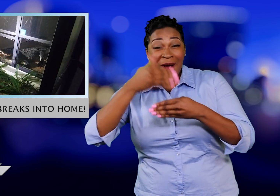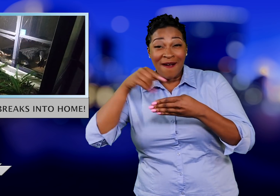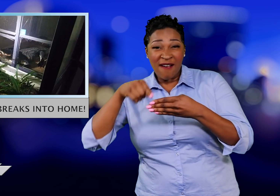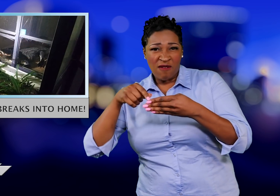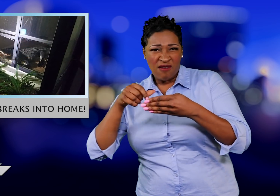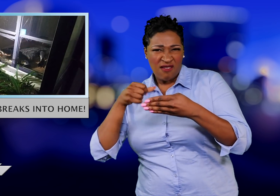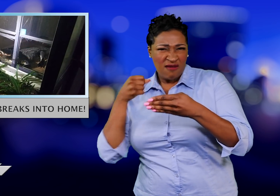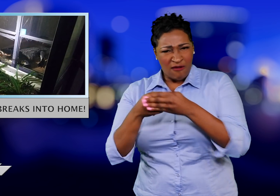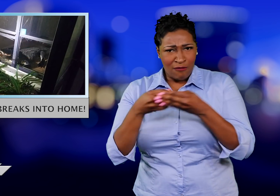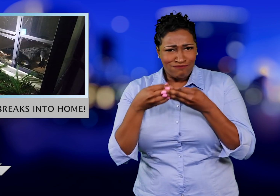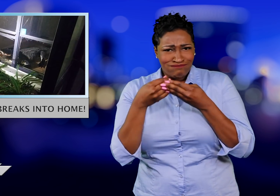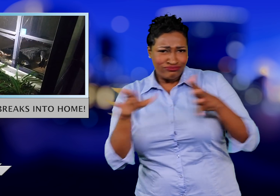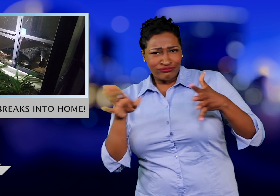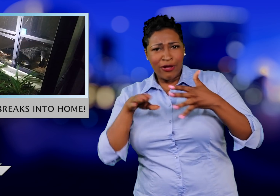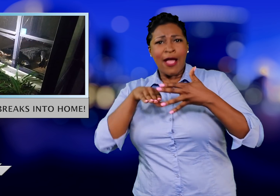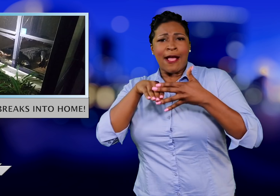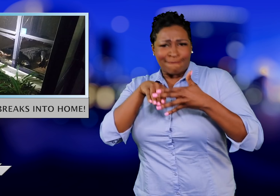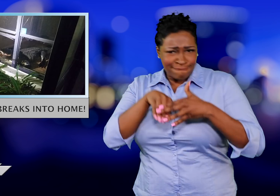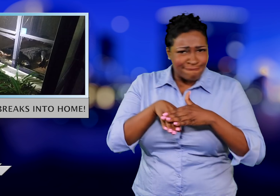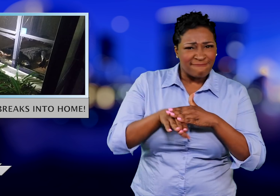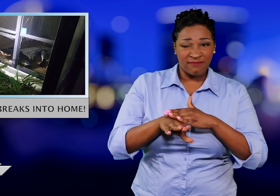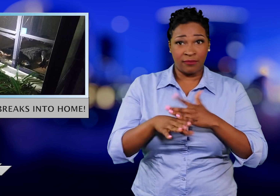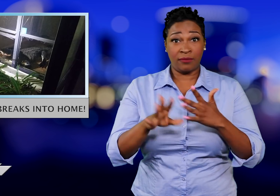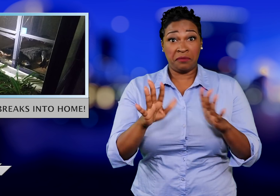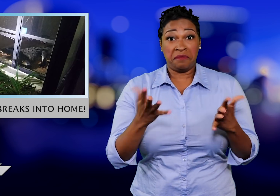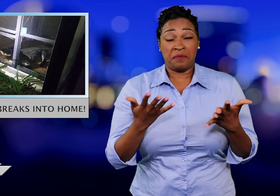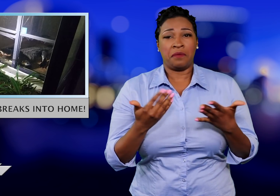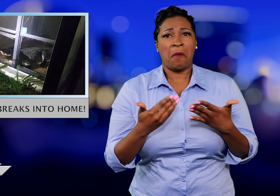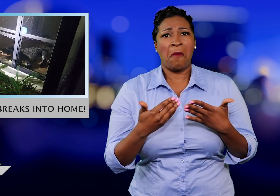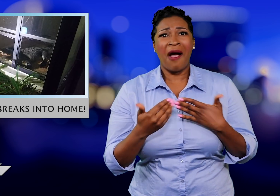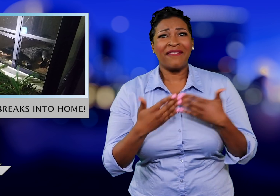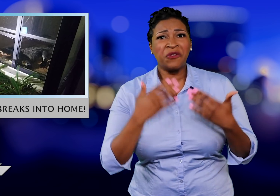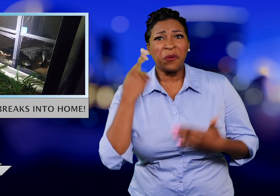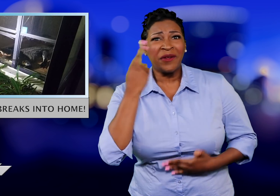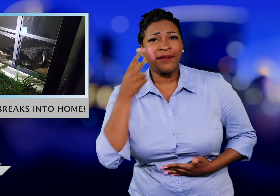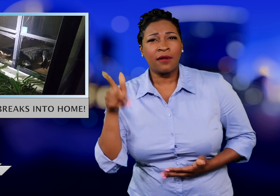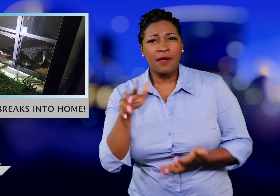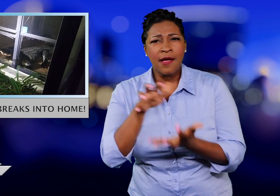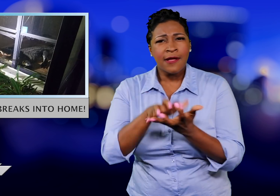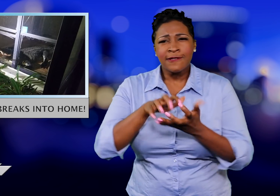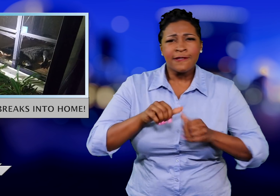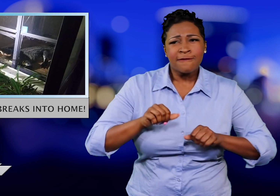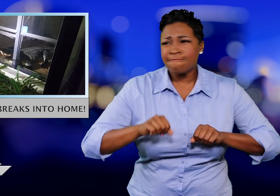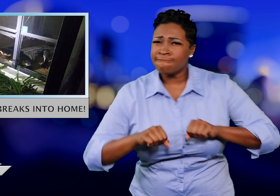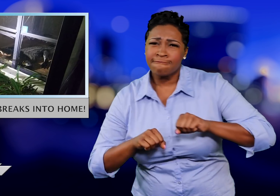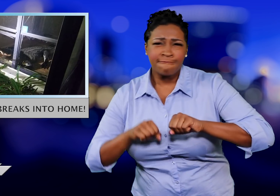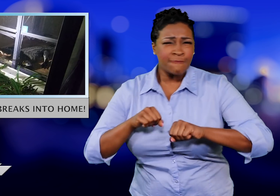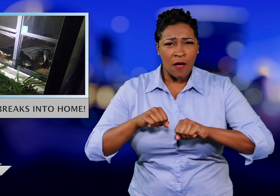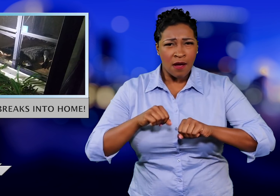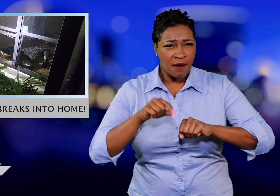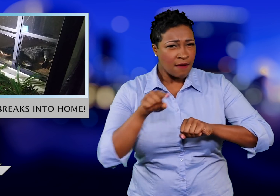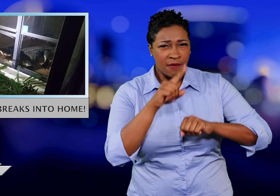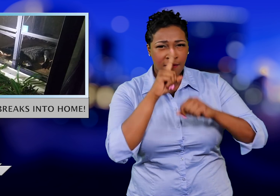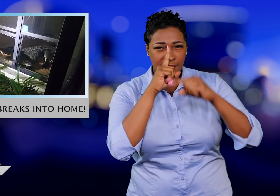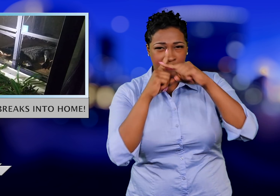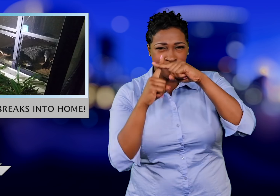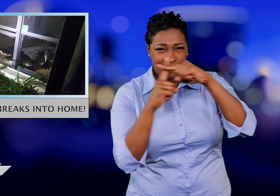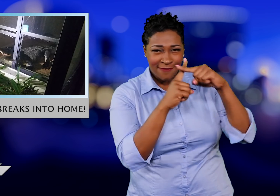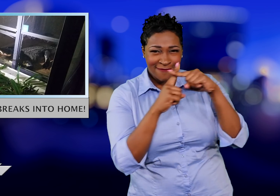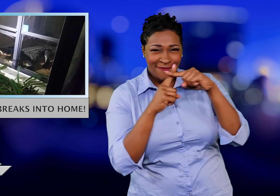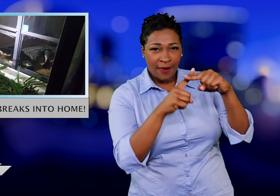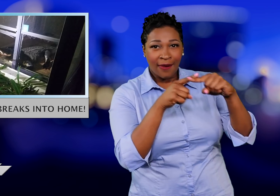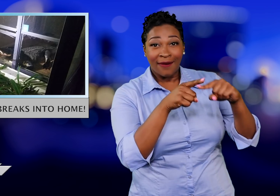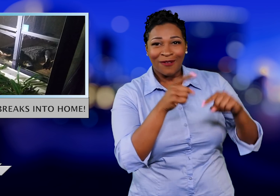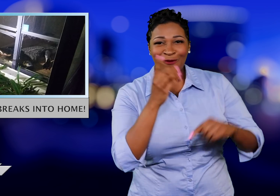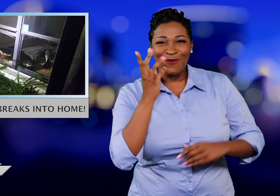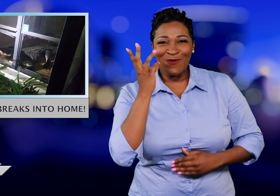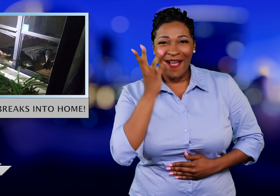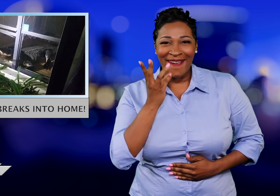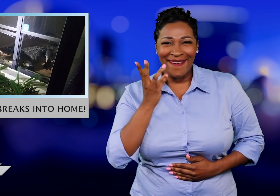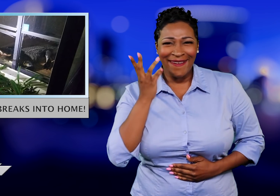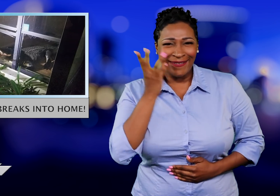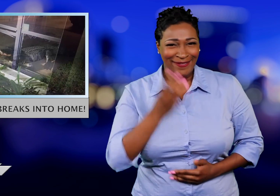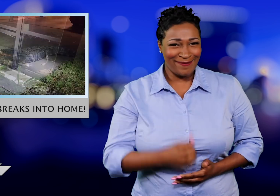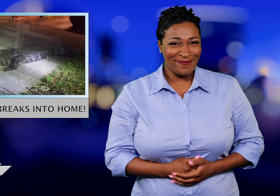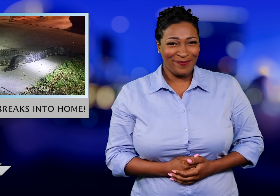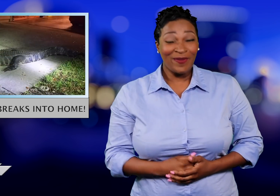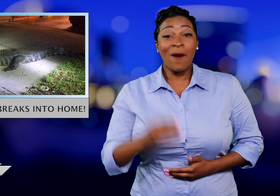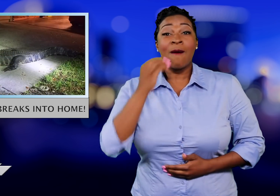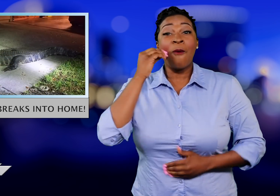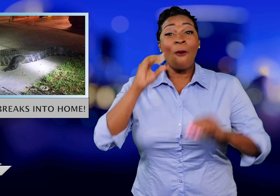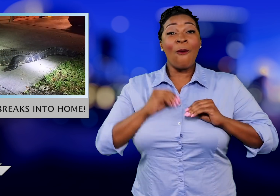It smashed a low-level window and, for whatever reason, went straight for the wine.